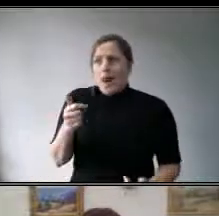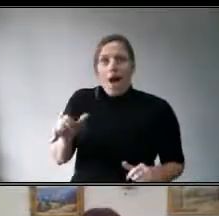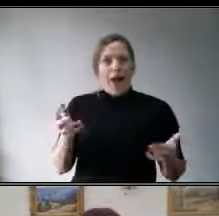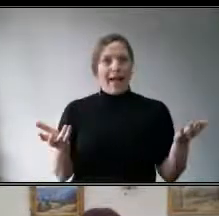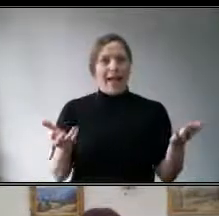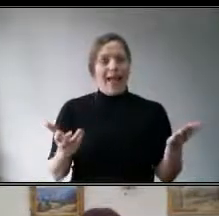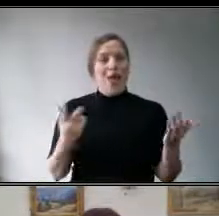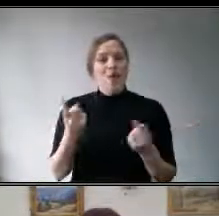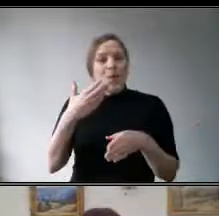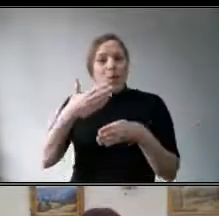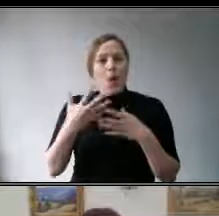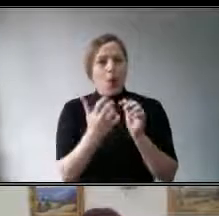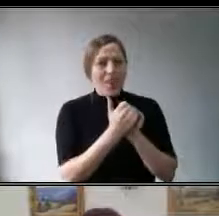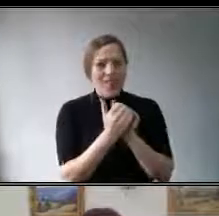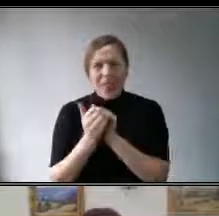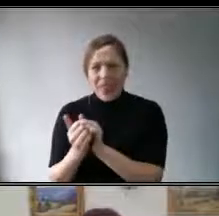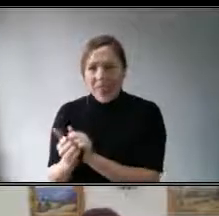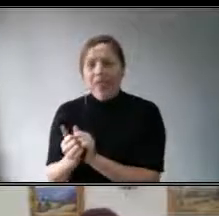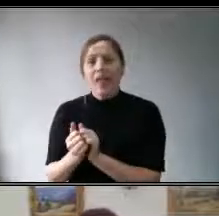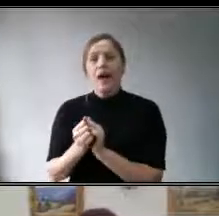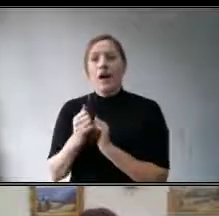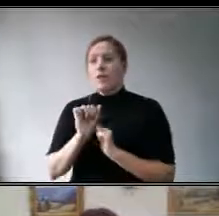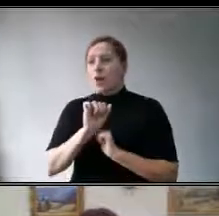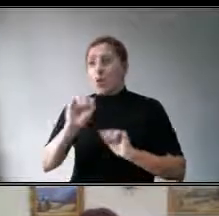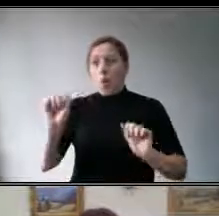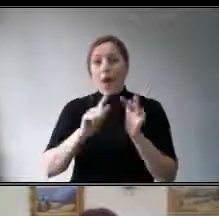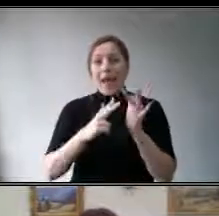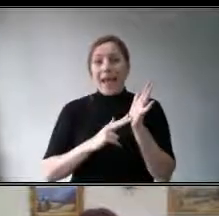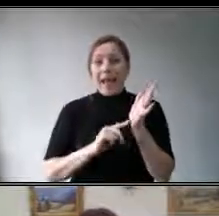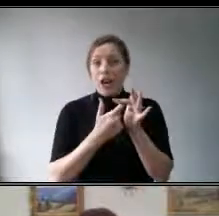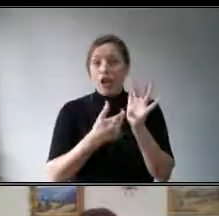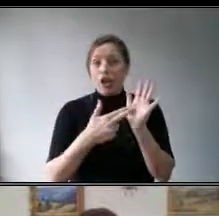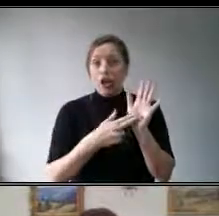what the intern got out of it what you got out of it and anything else that you want to share